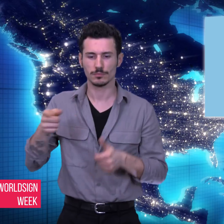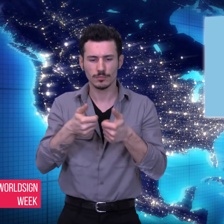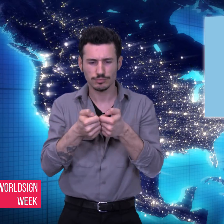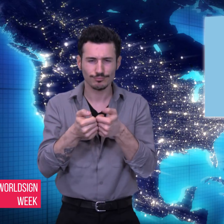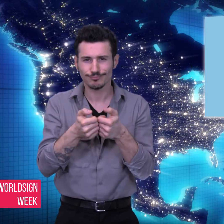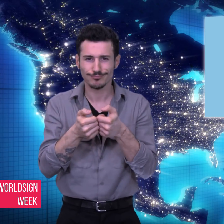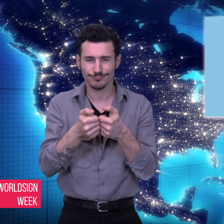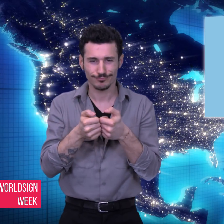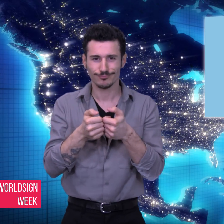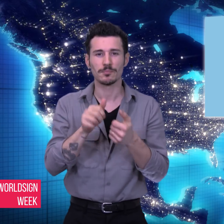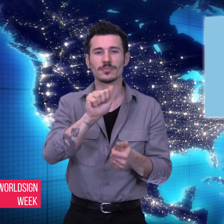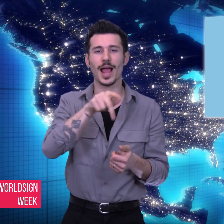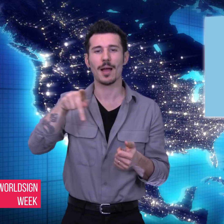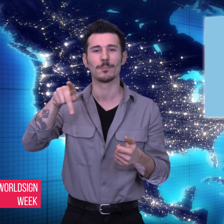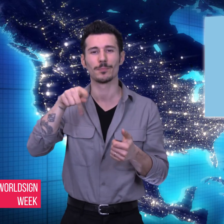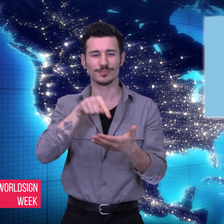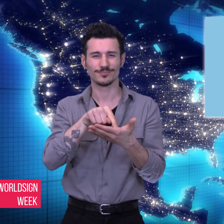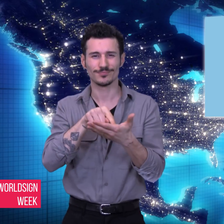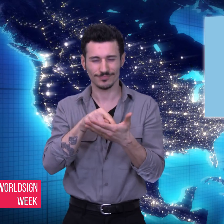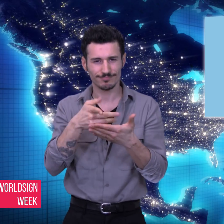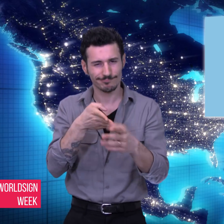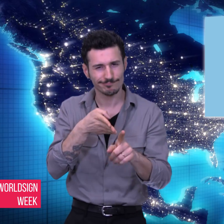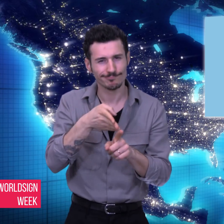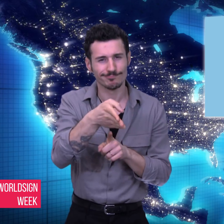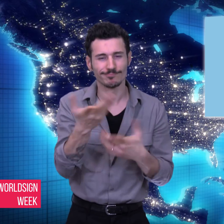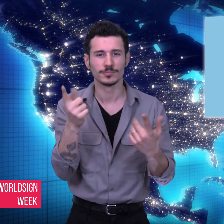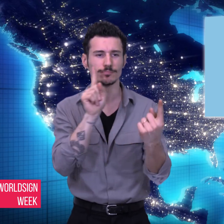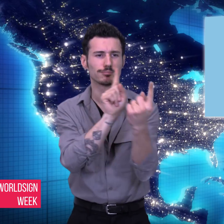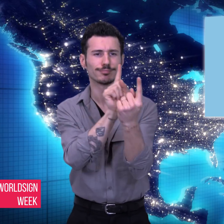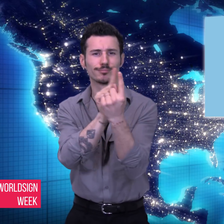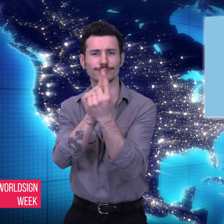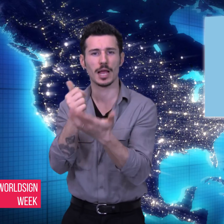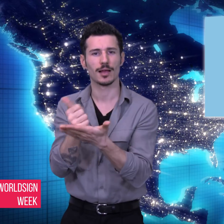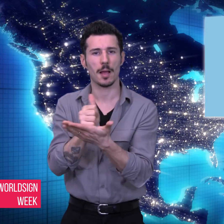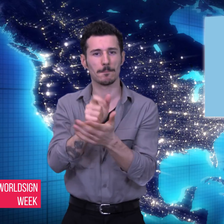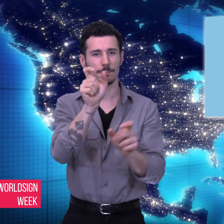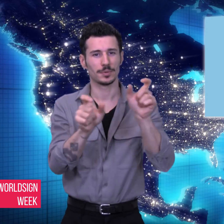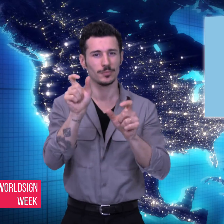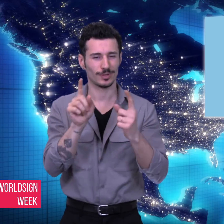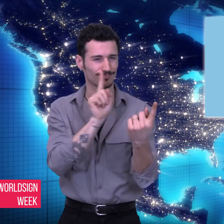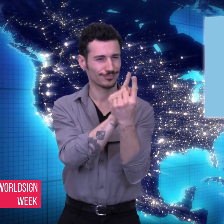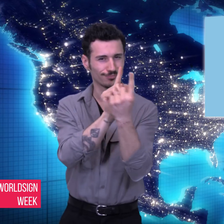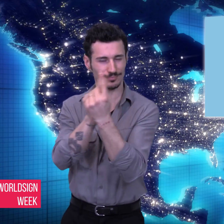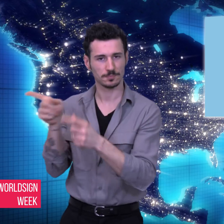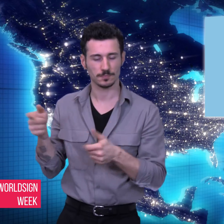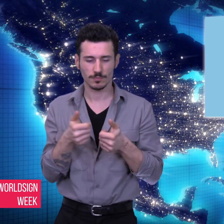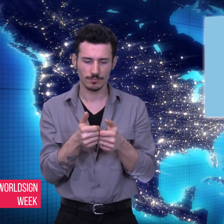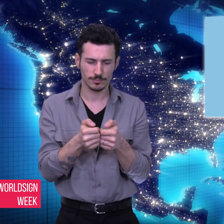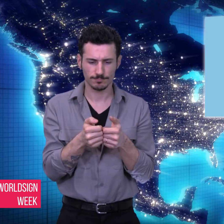pretending to be a 13 year old child